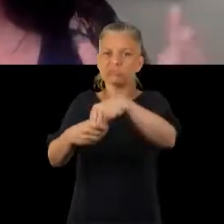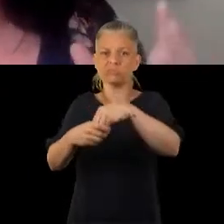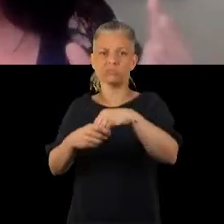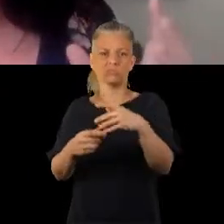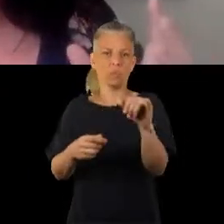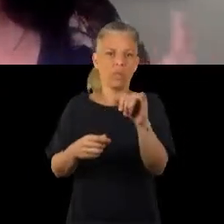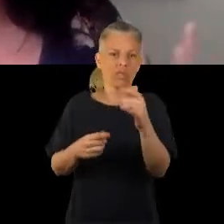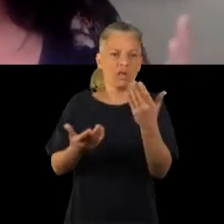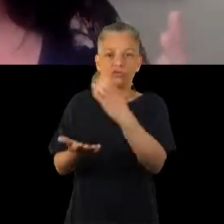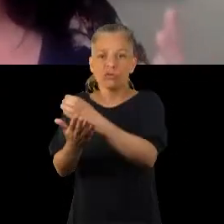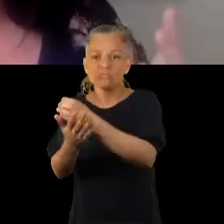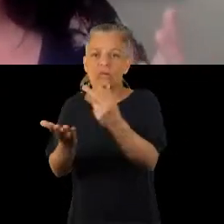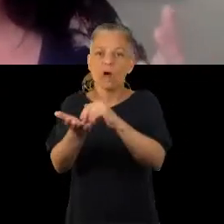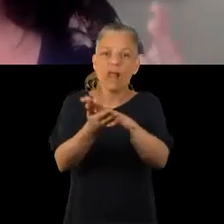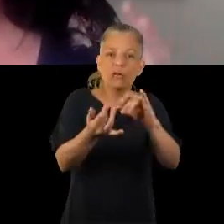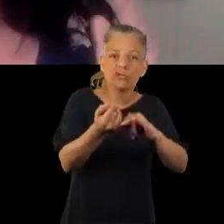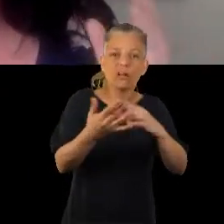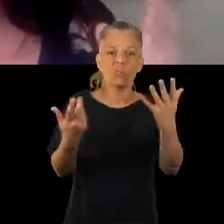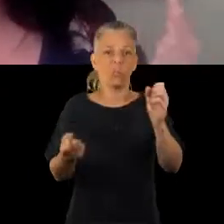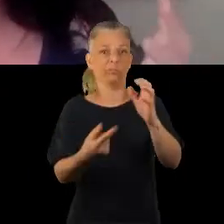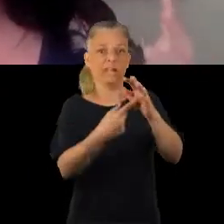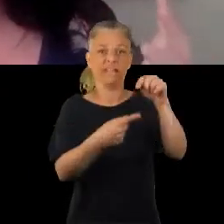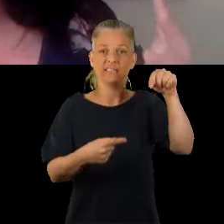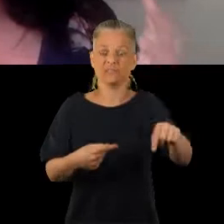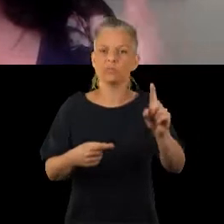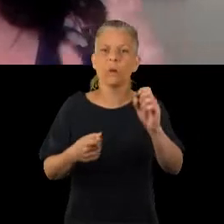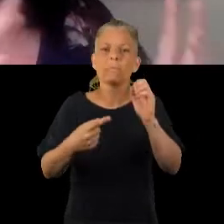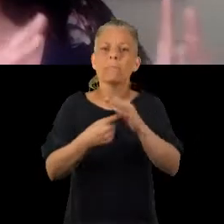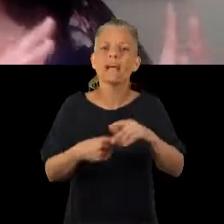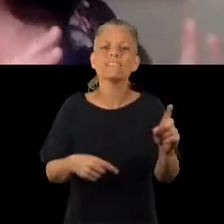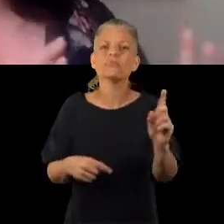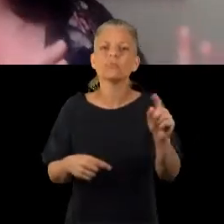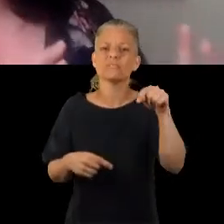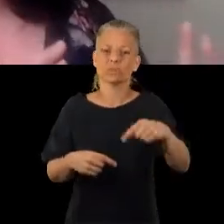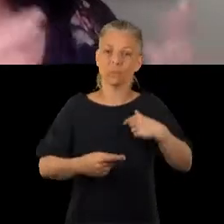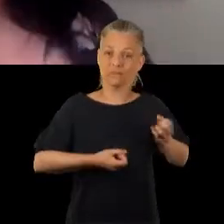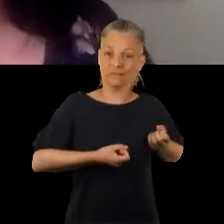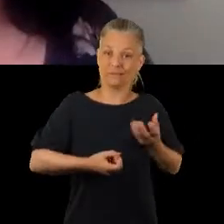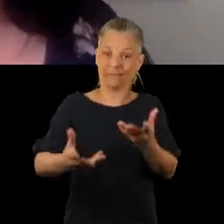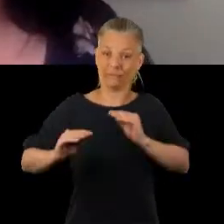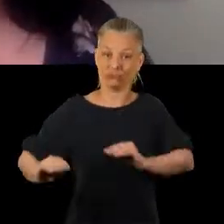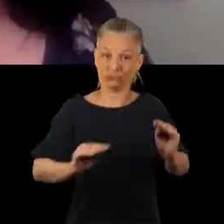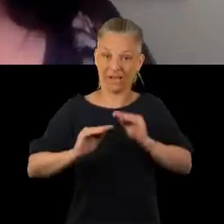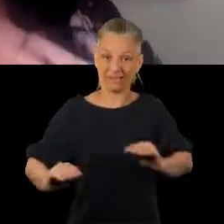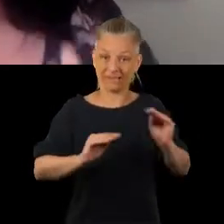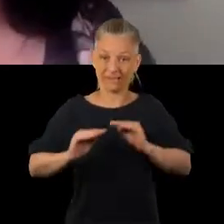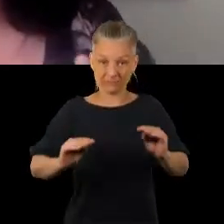what peer support is in the community. And really digging into what the values are, what it means